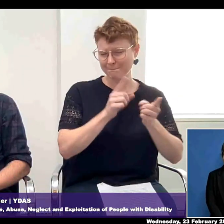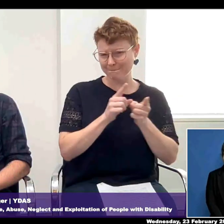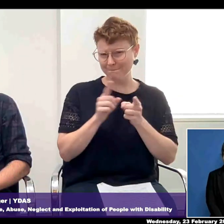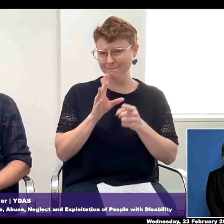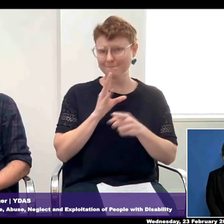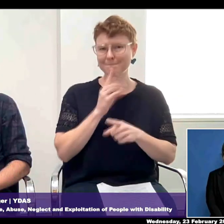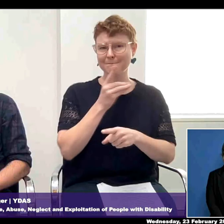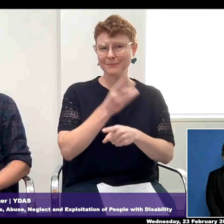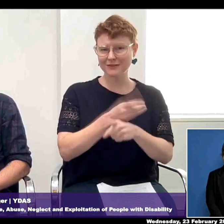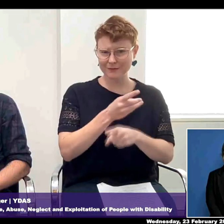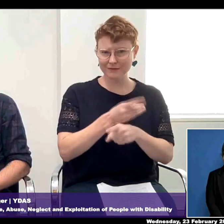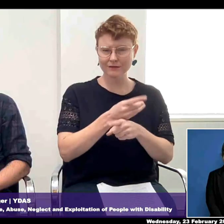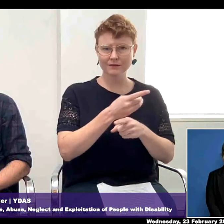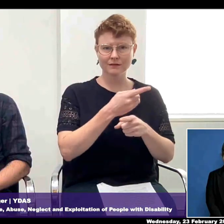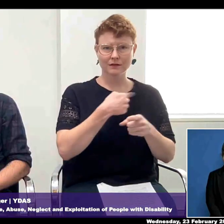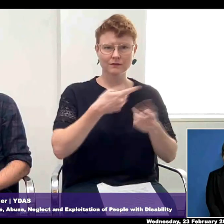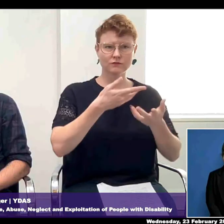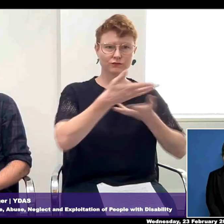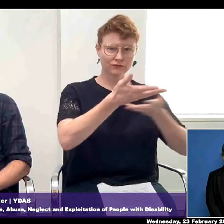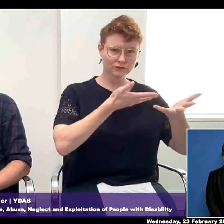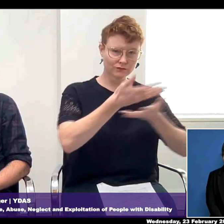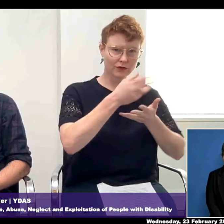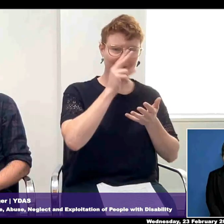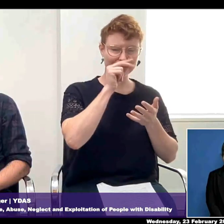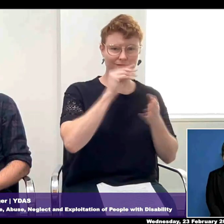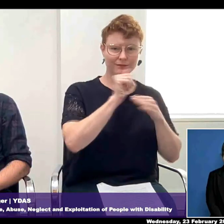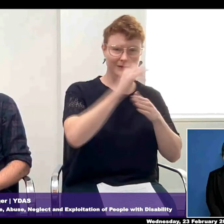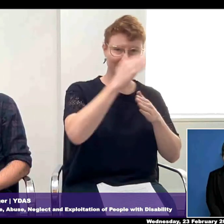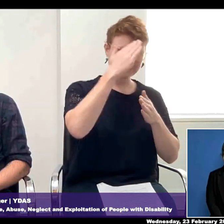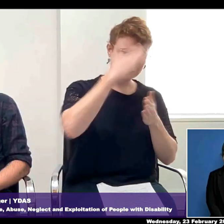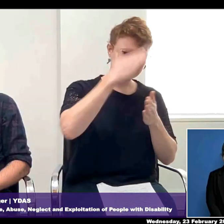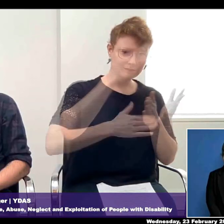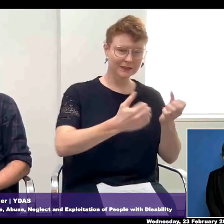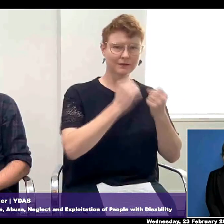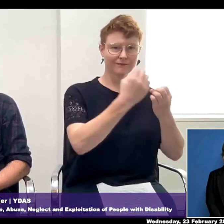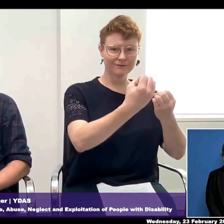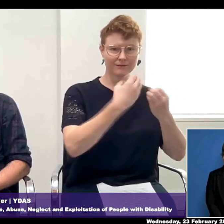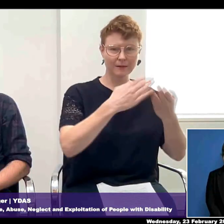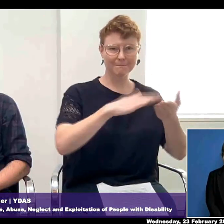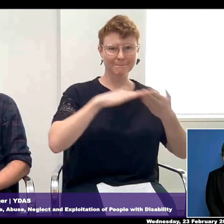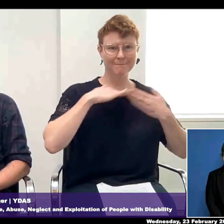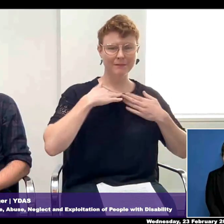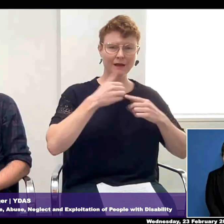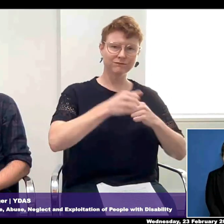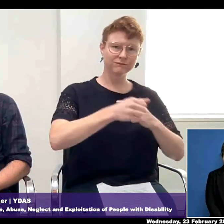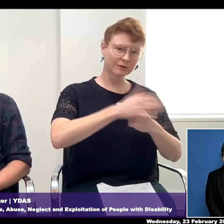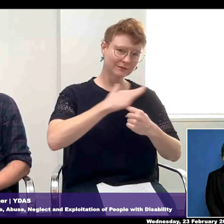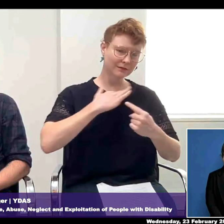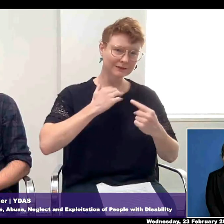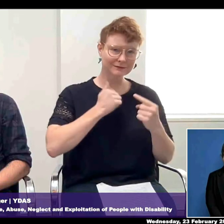Firstly, we engage in consultations. As previously mentioned, we have conversations with disabled young people and